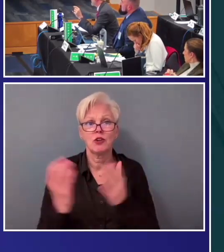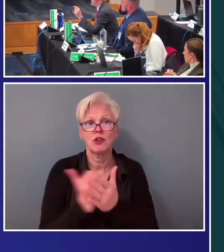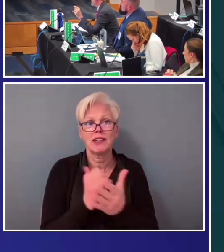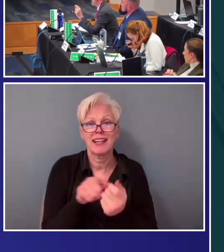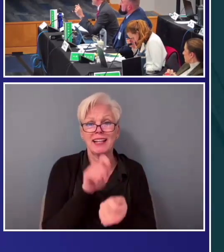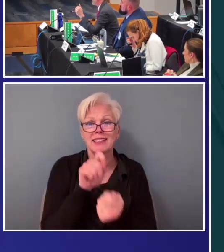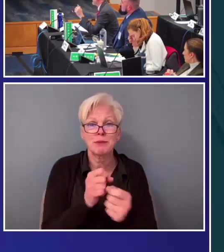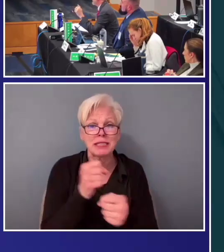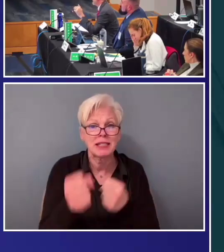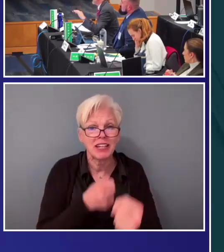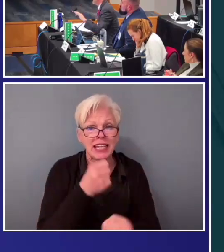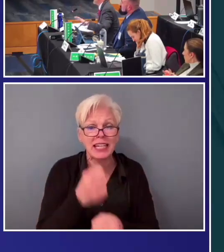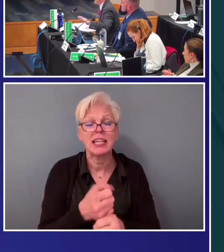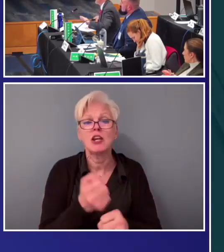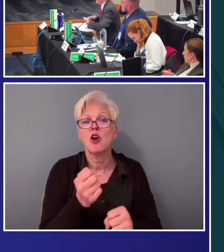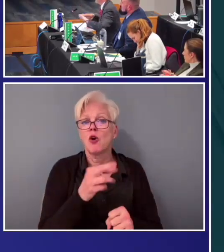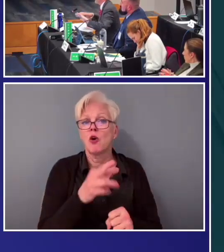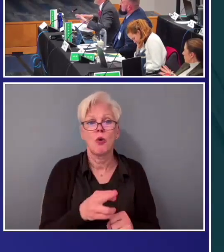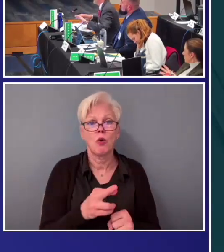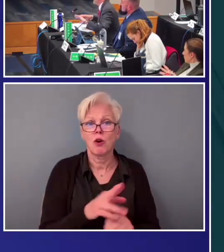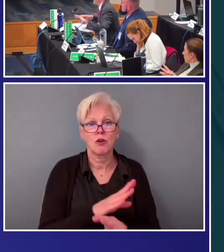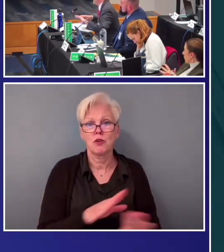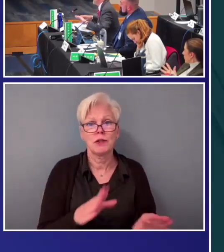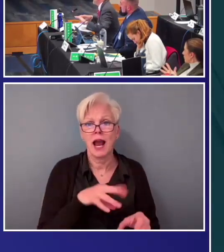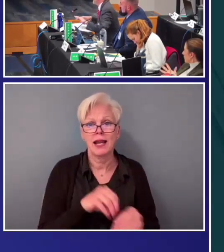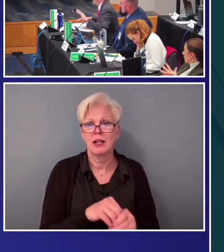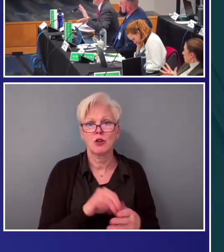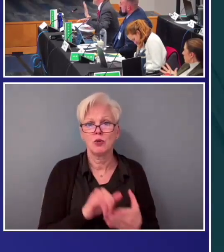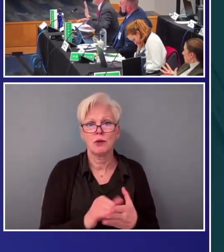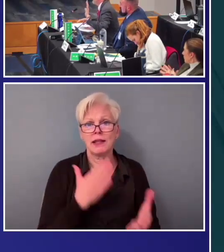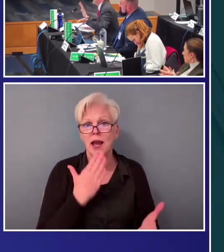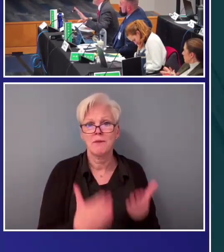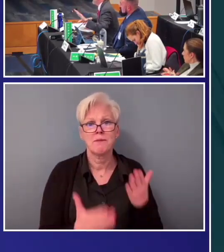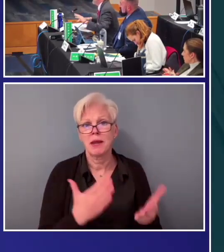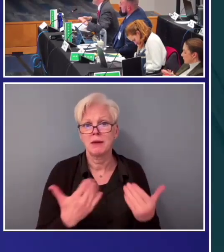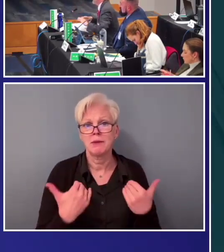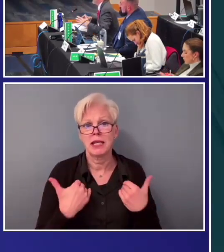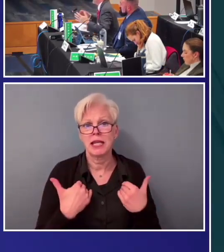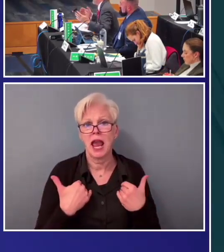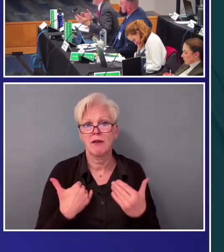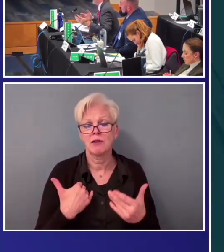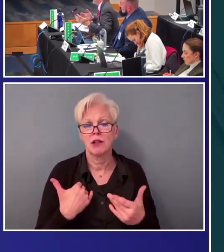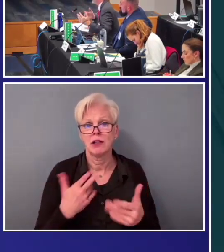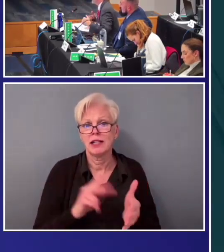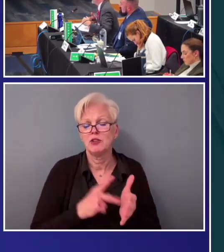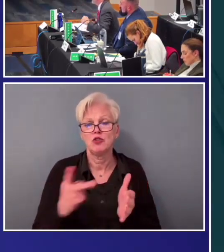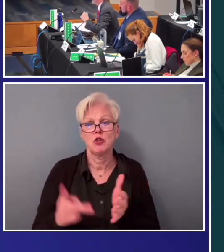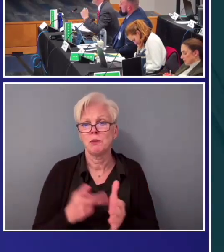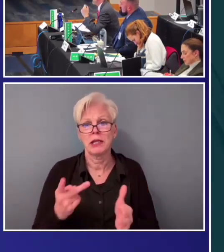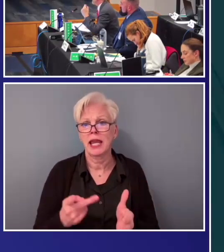or are you not including them and maybe have them duplicated across the program